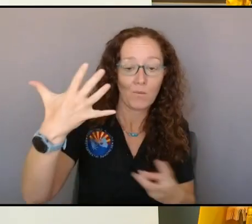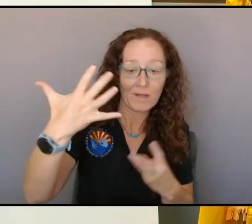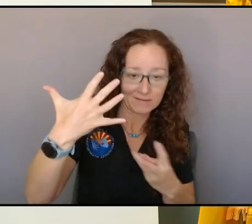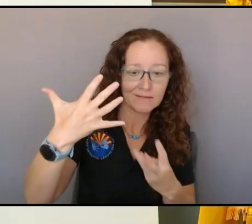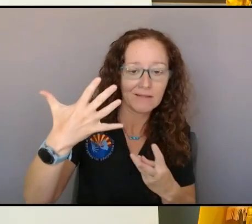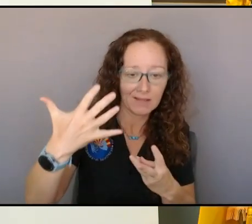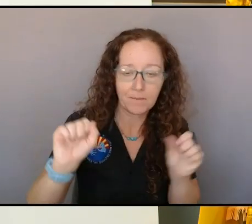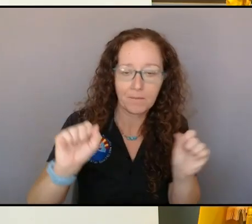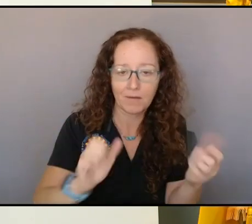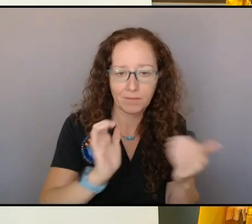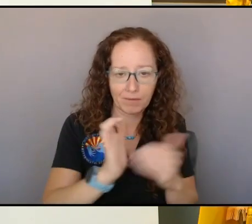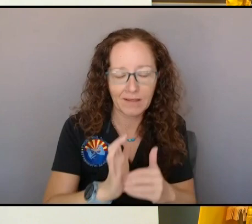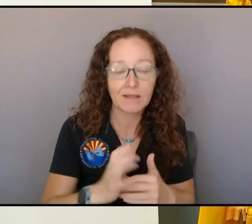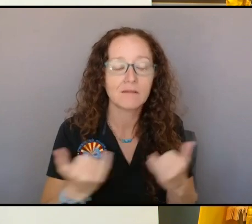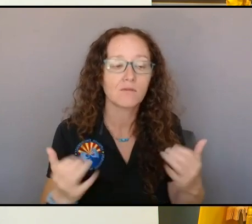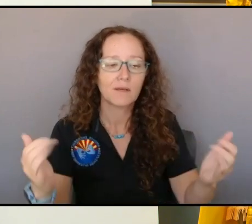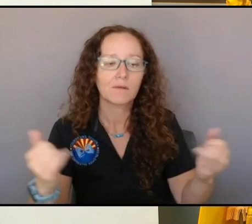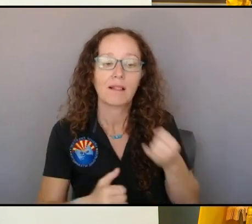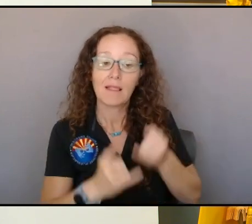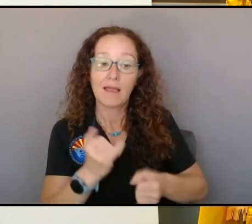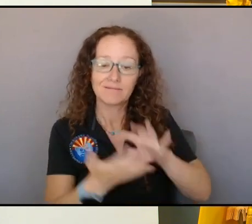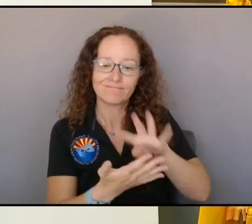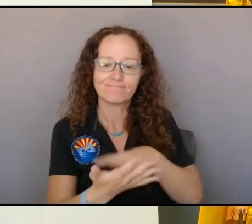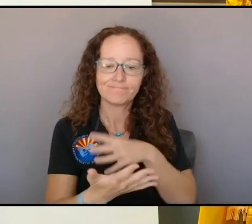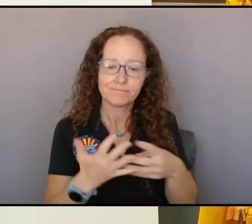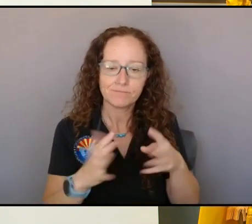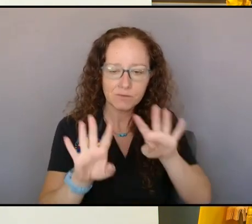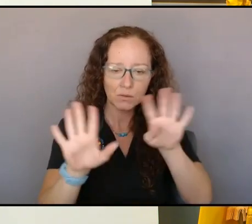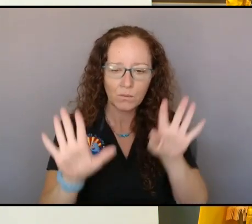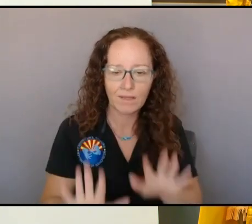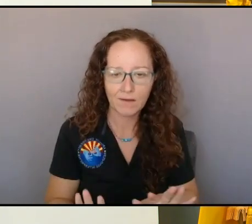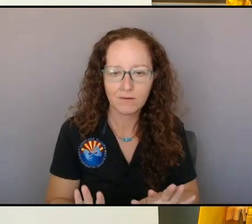use here on the fire. I produce one everyday, and it gives